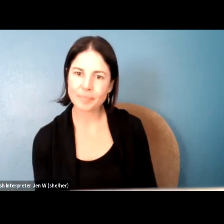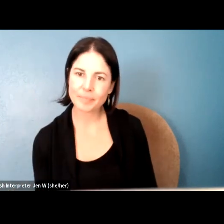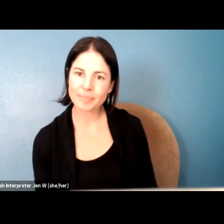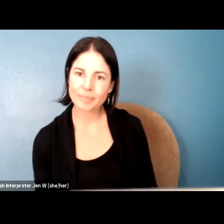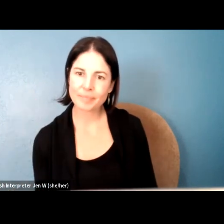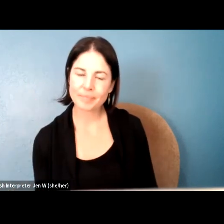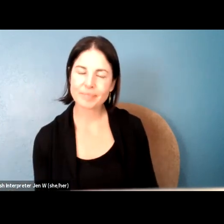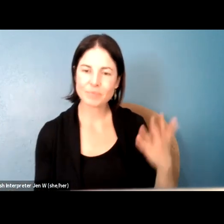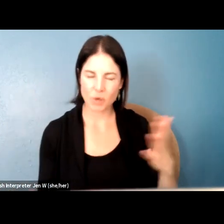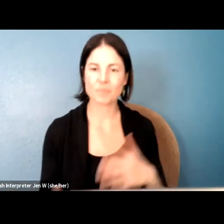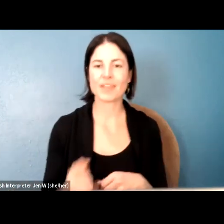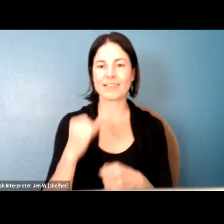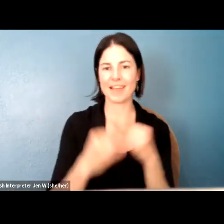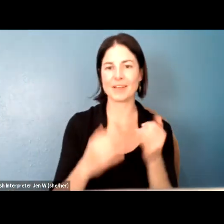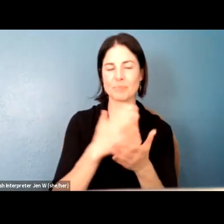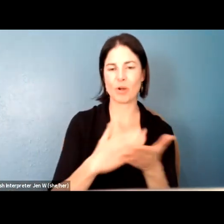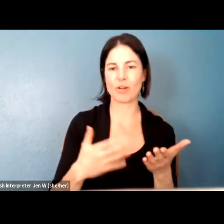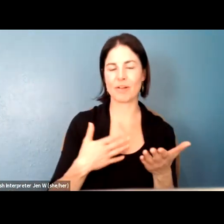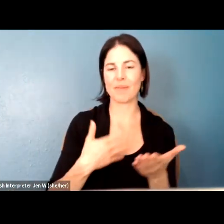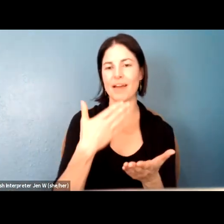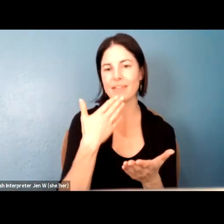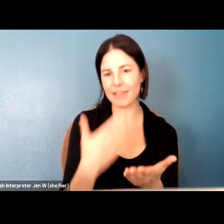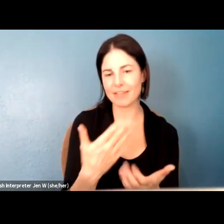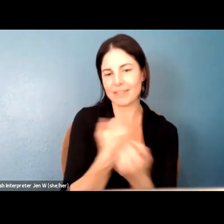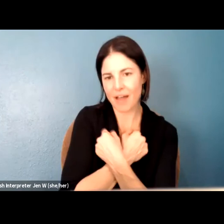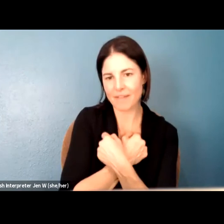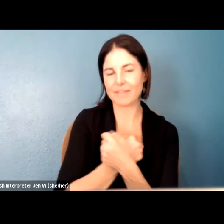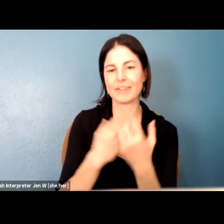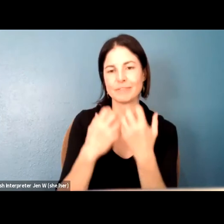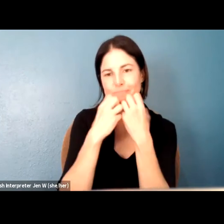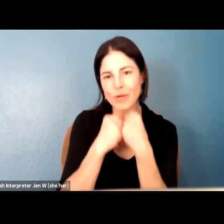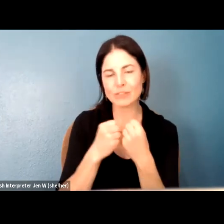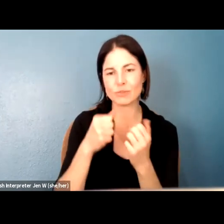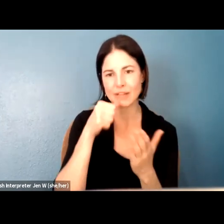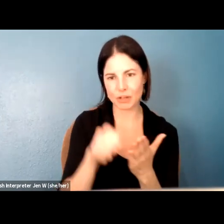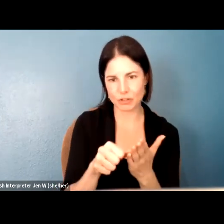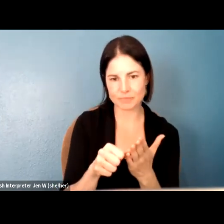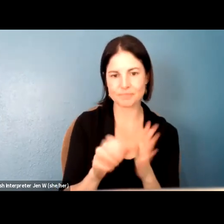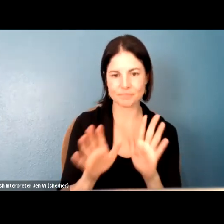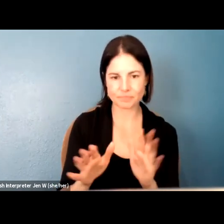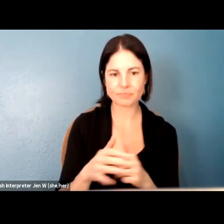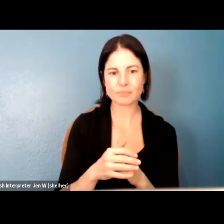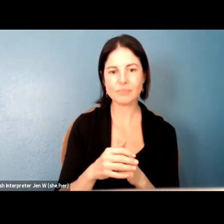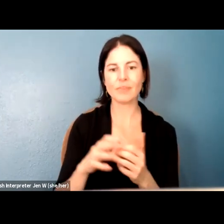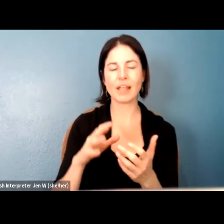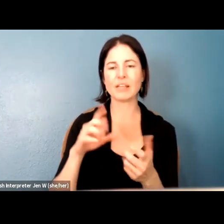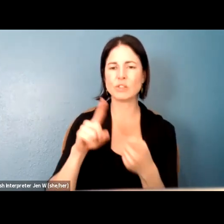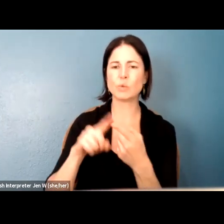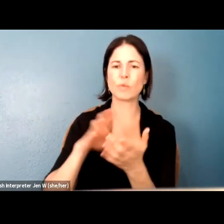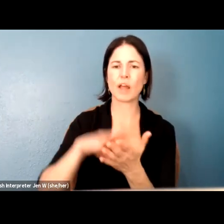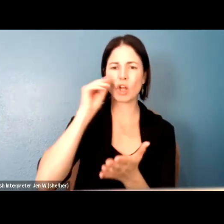gratitude letter is to learning itself. Lucille Clifton asked us